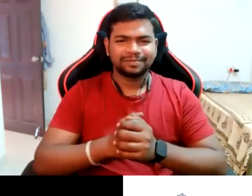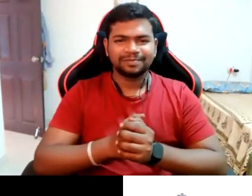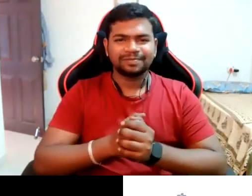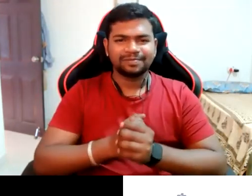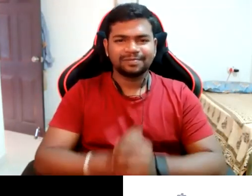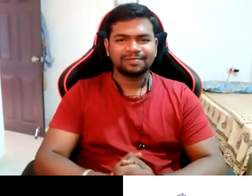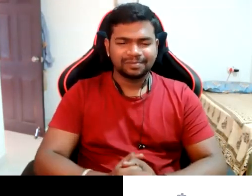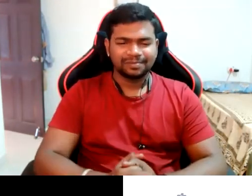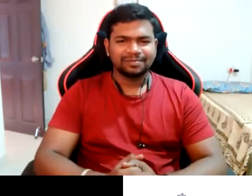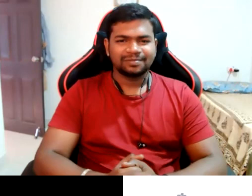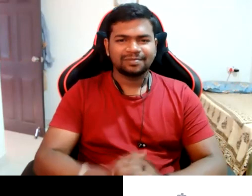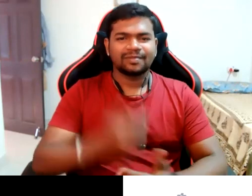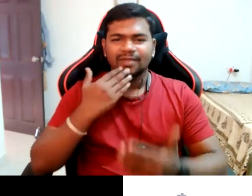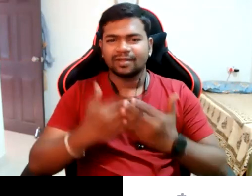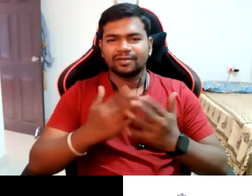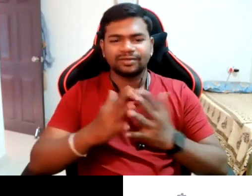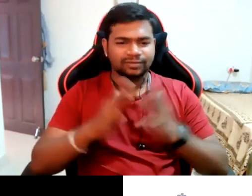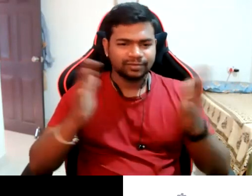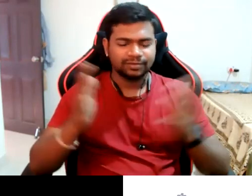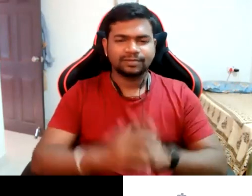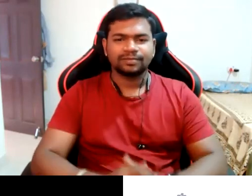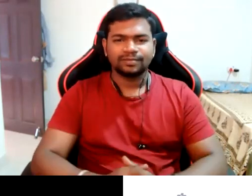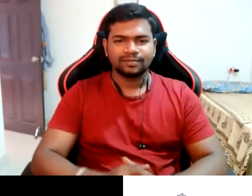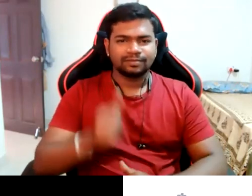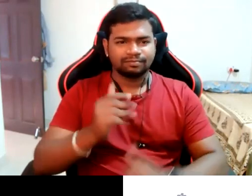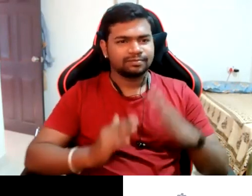So nice of you. Thank you so much.